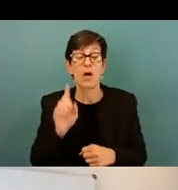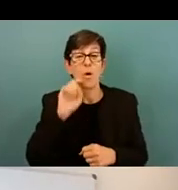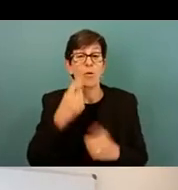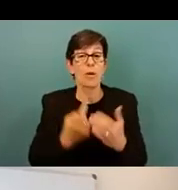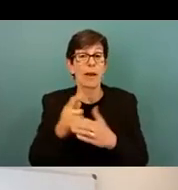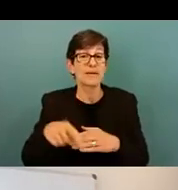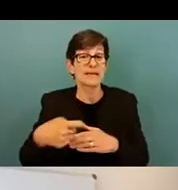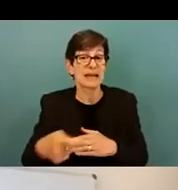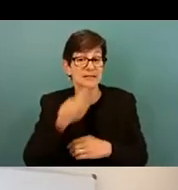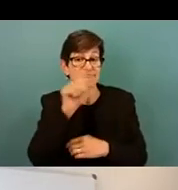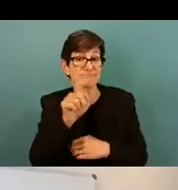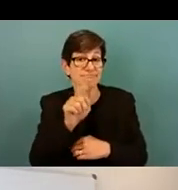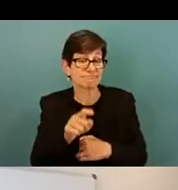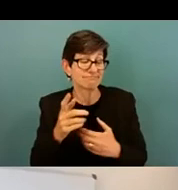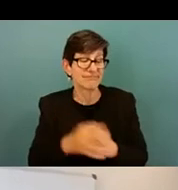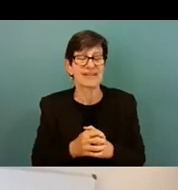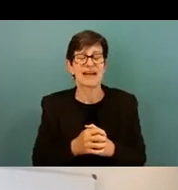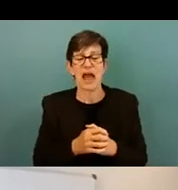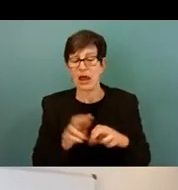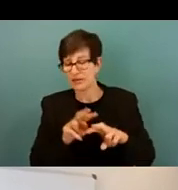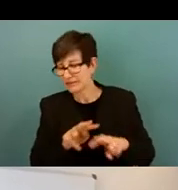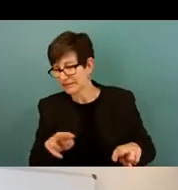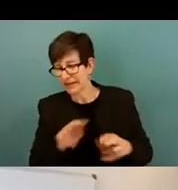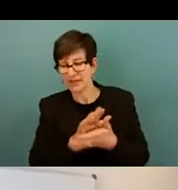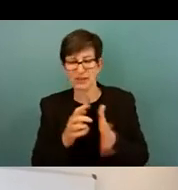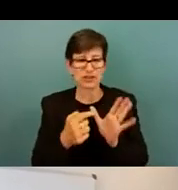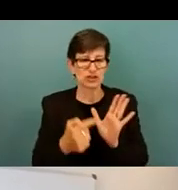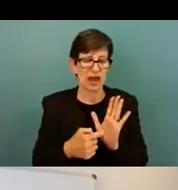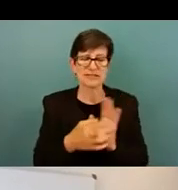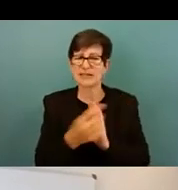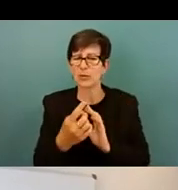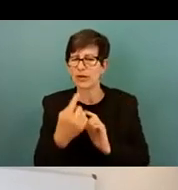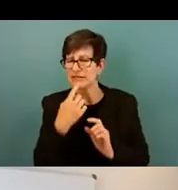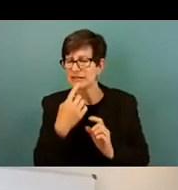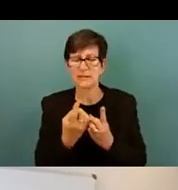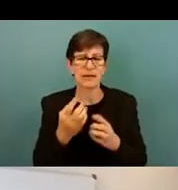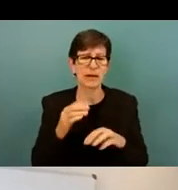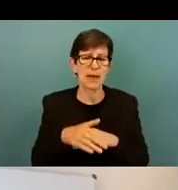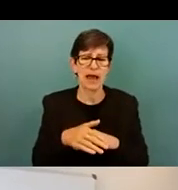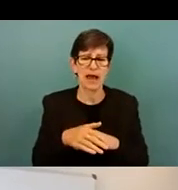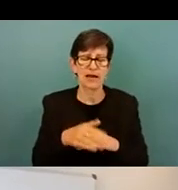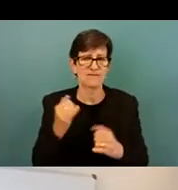And I noticed in the comments, someone made a comment about the complexity, and I think